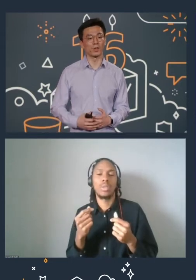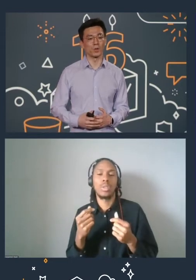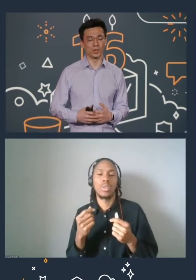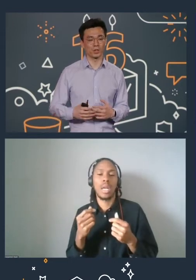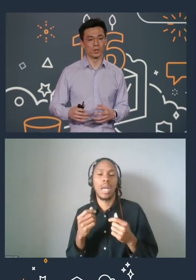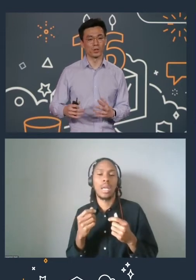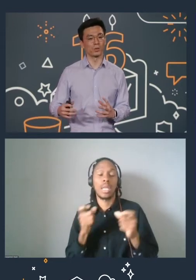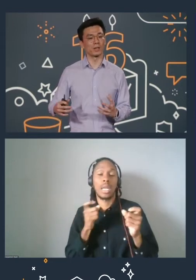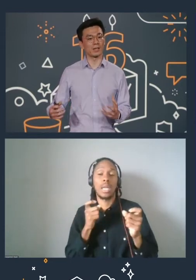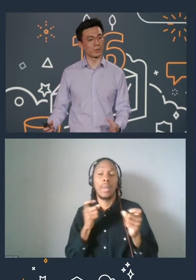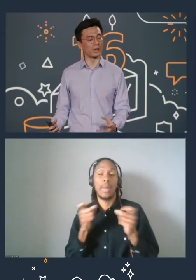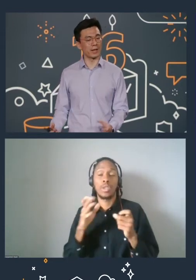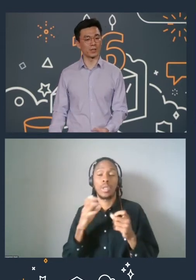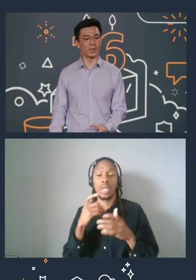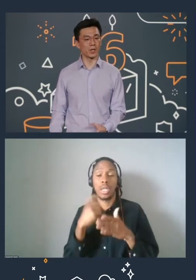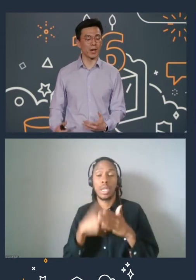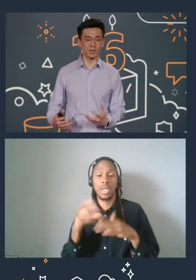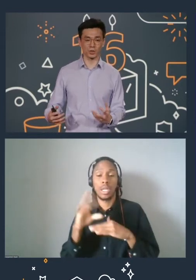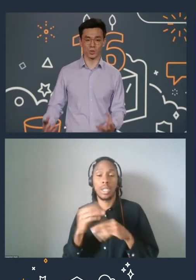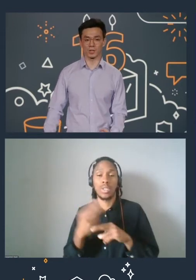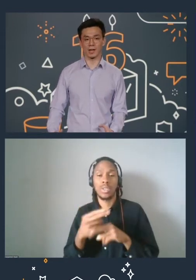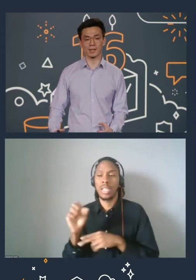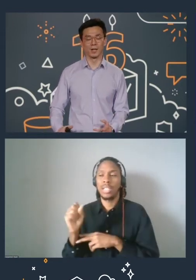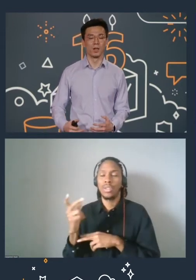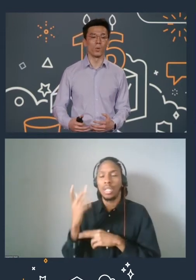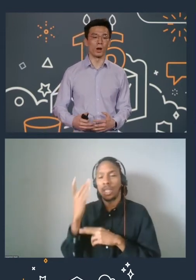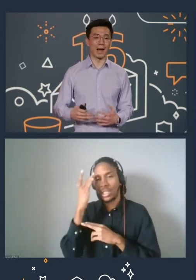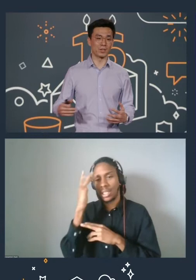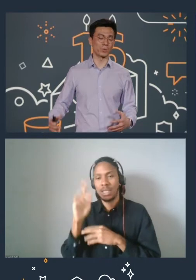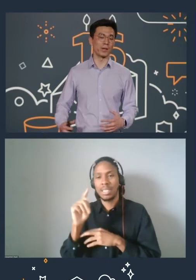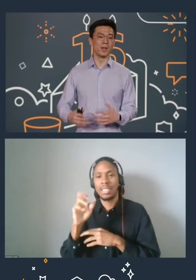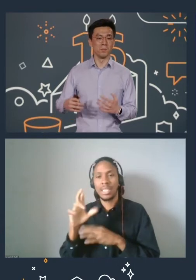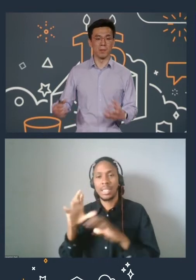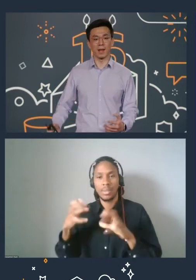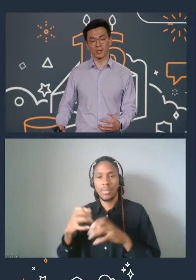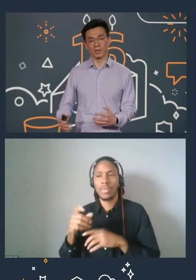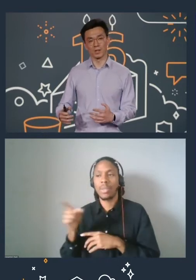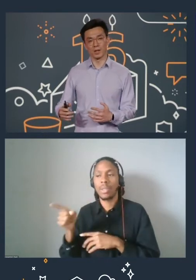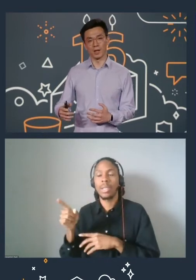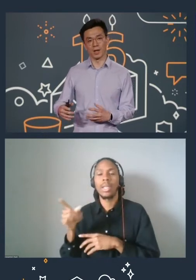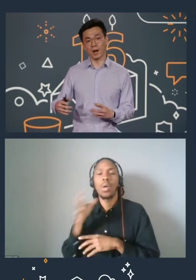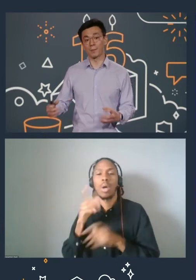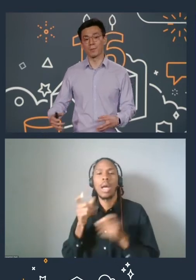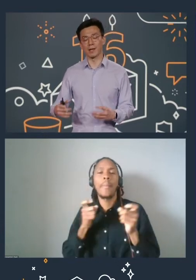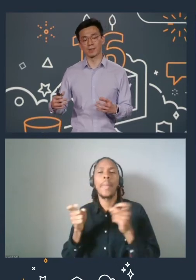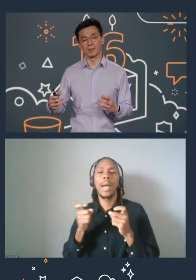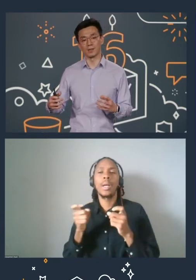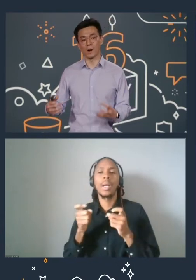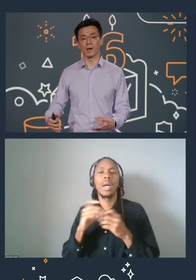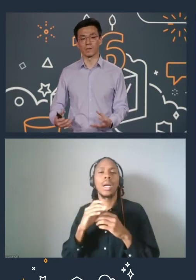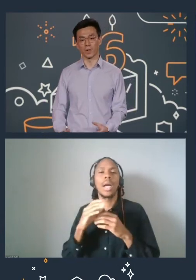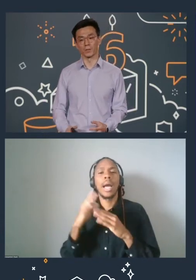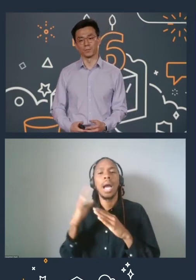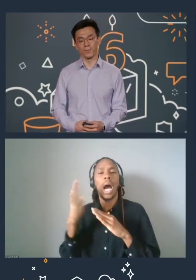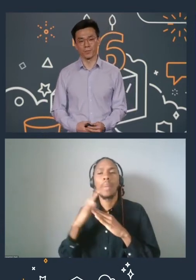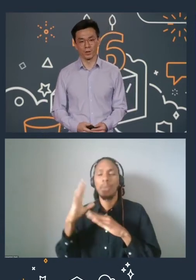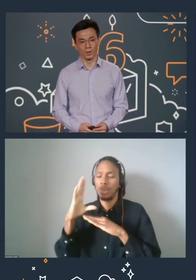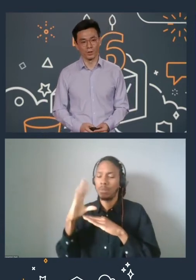you could just use S3 Intelligent-Tiering as a storage class where S3 manage and optimize the cost for you.